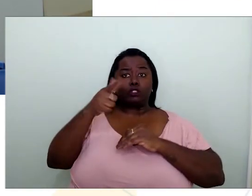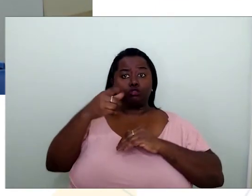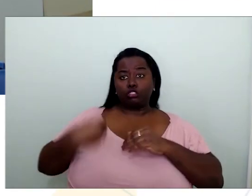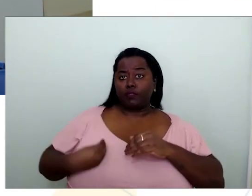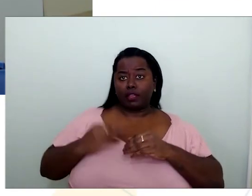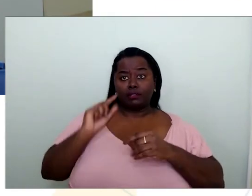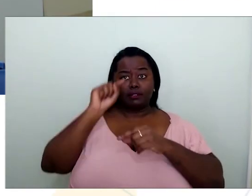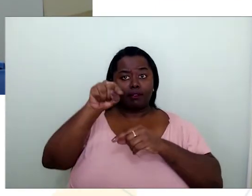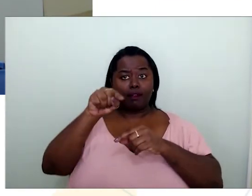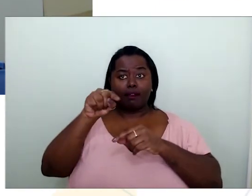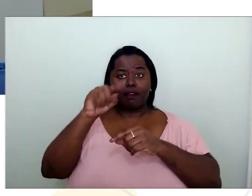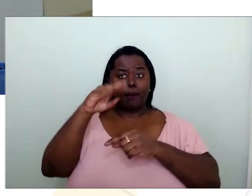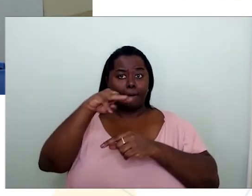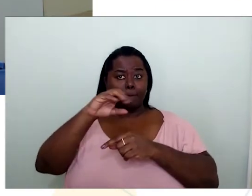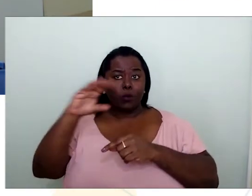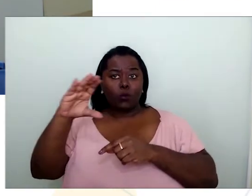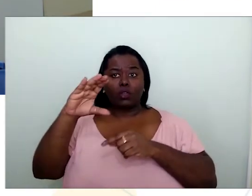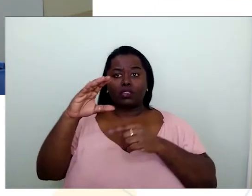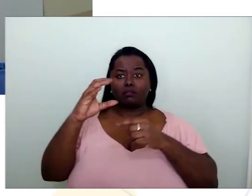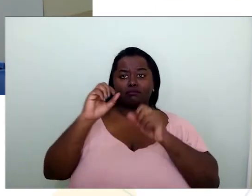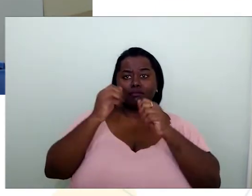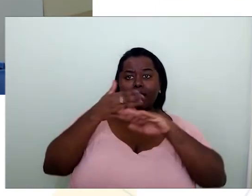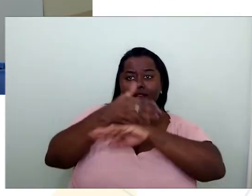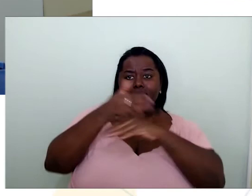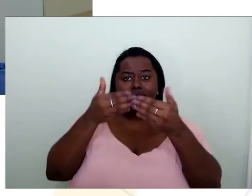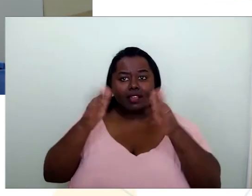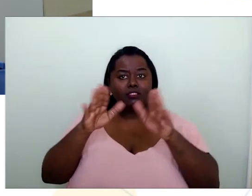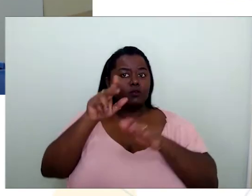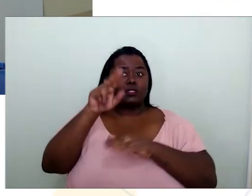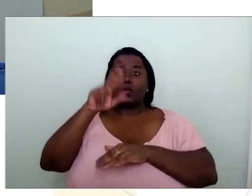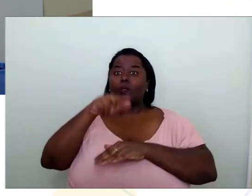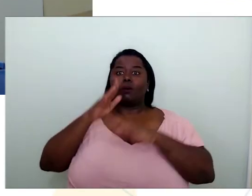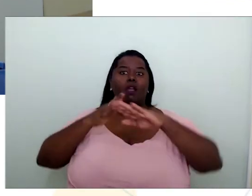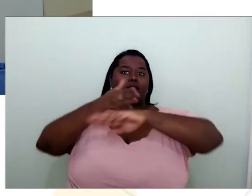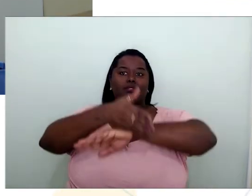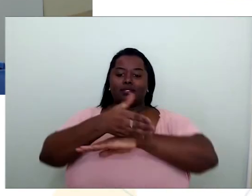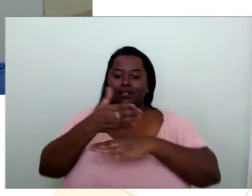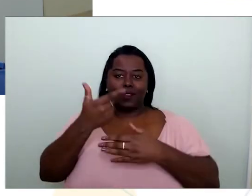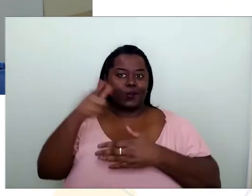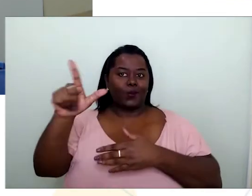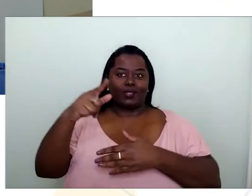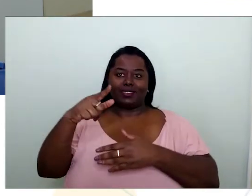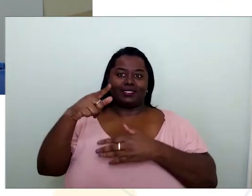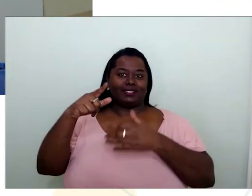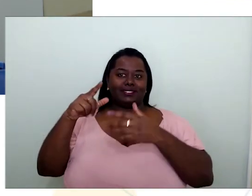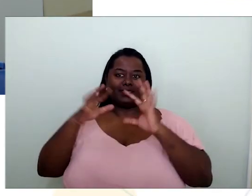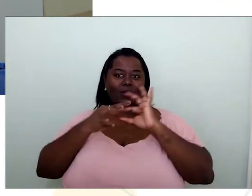able to access under most circumstances unless you had the money and the